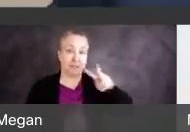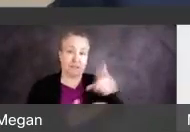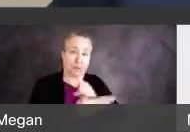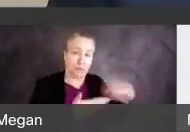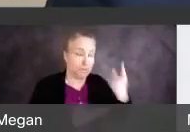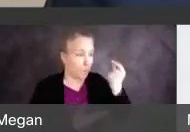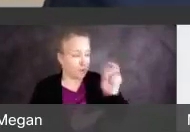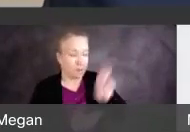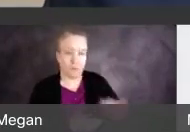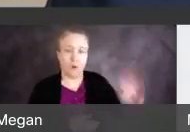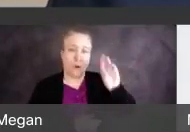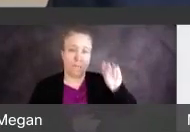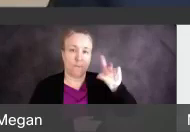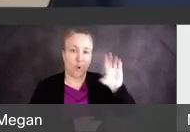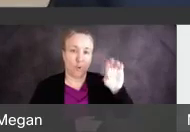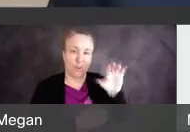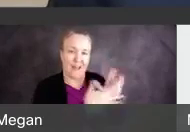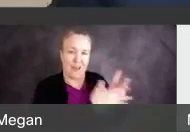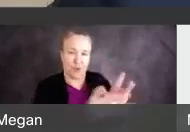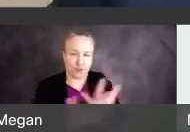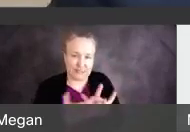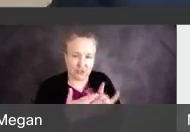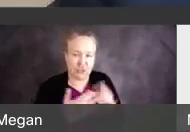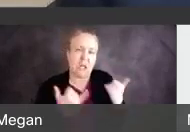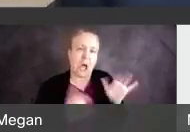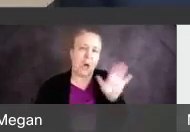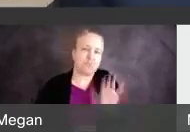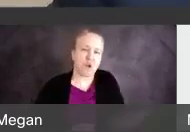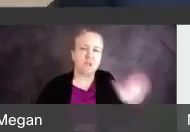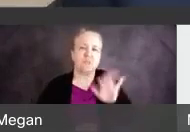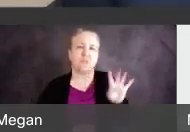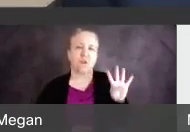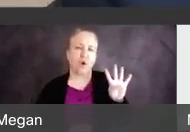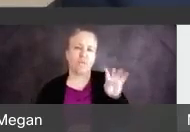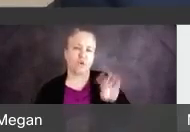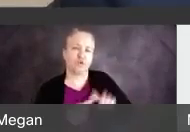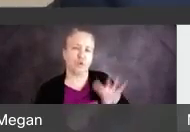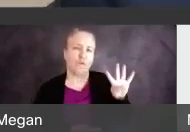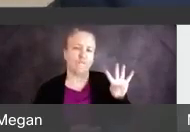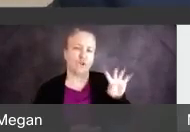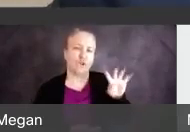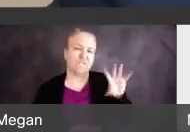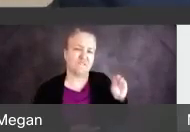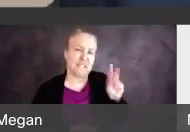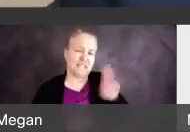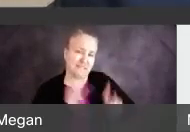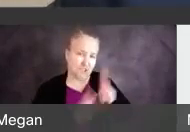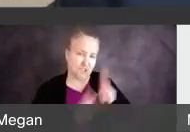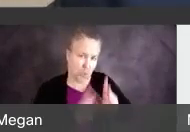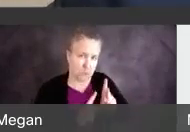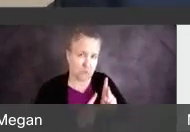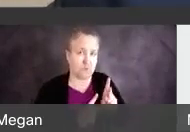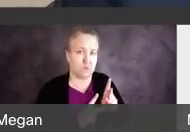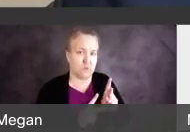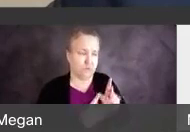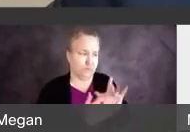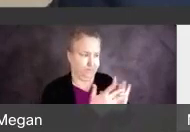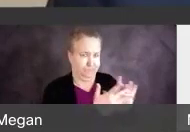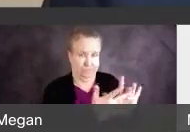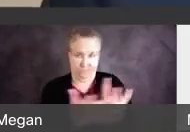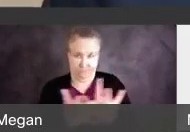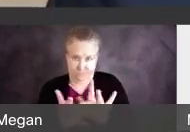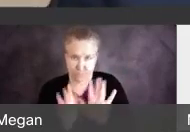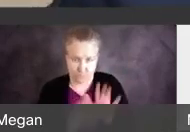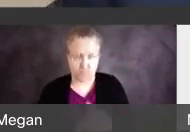outreach. We're doing approximately 400 to 450 individuals with that outreach. We have started